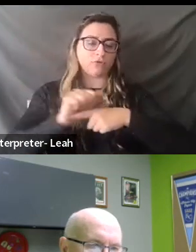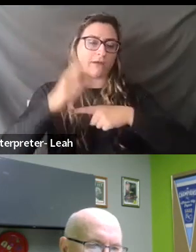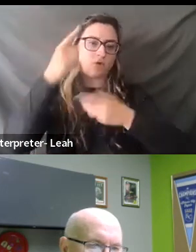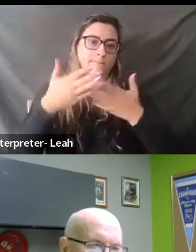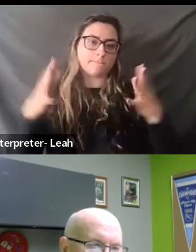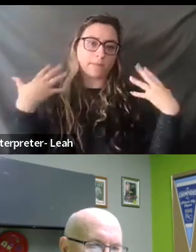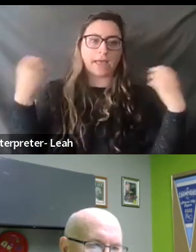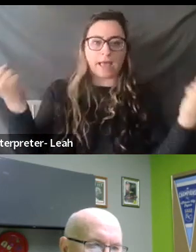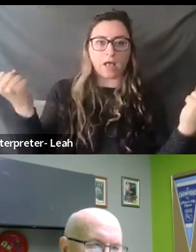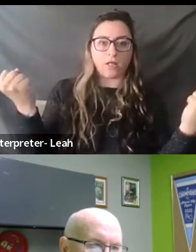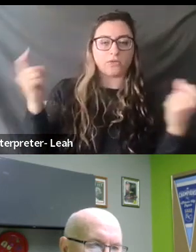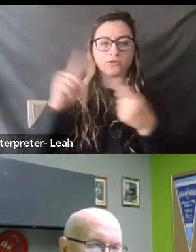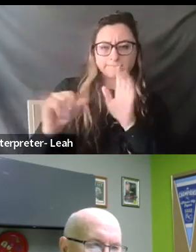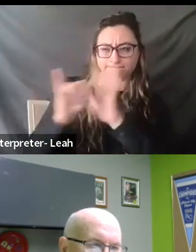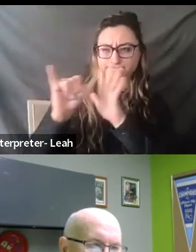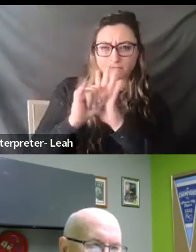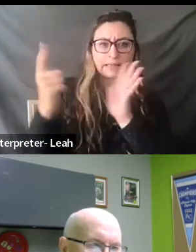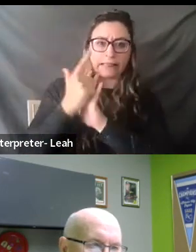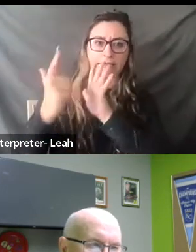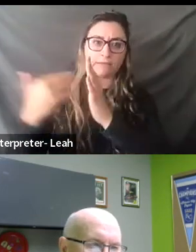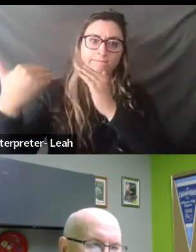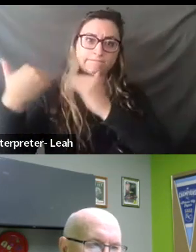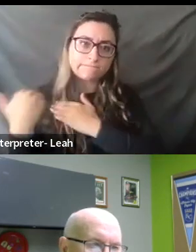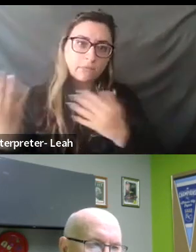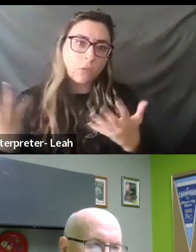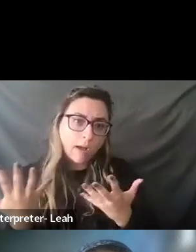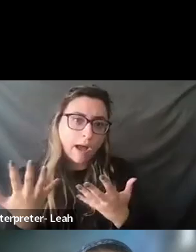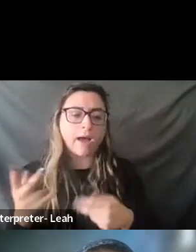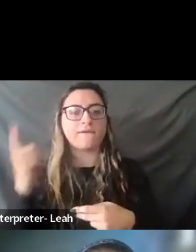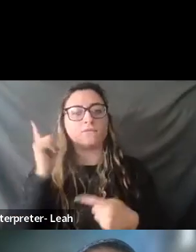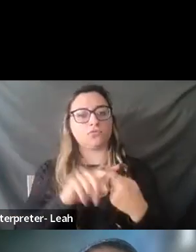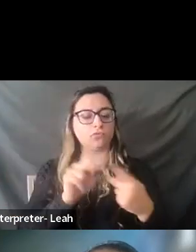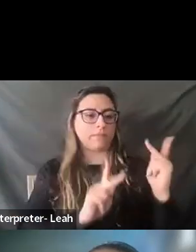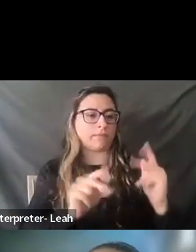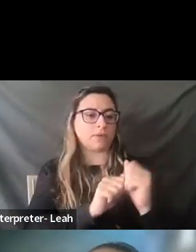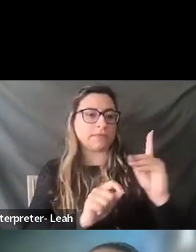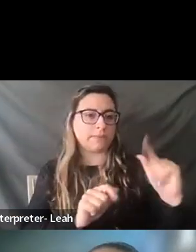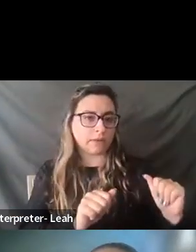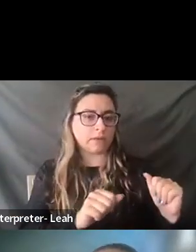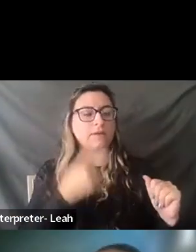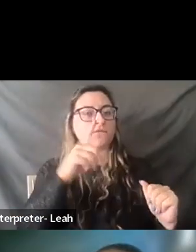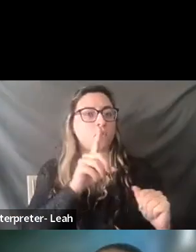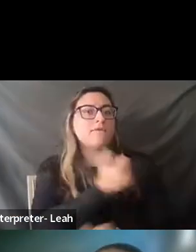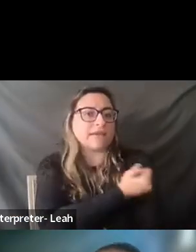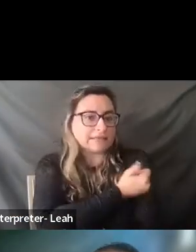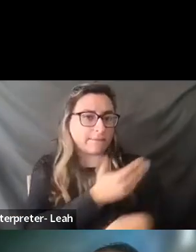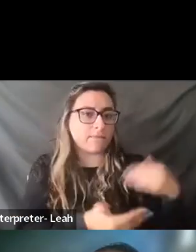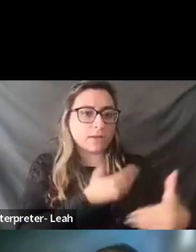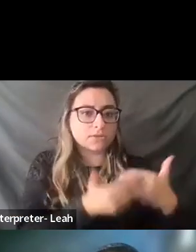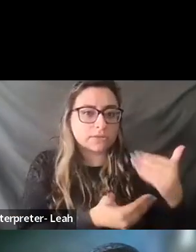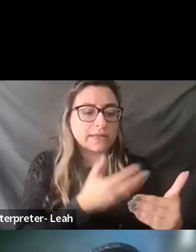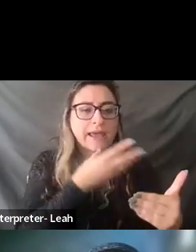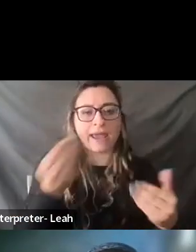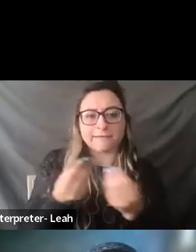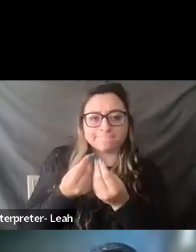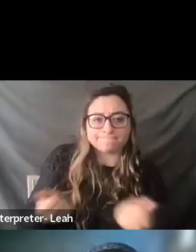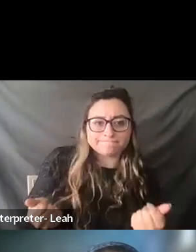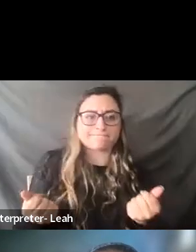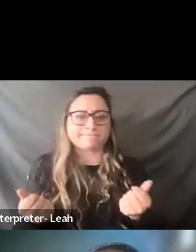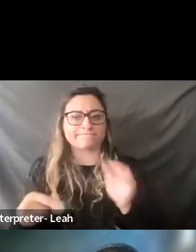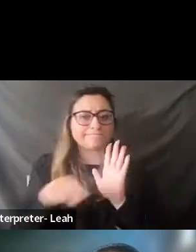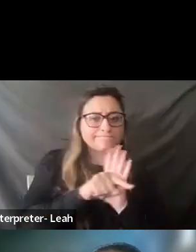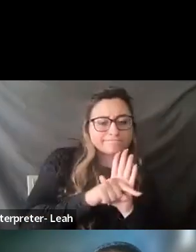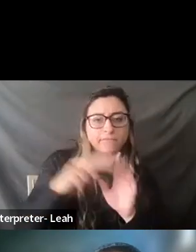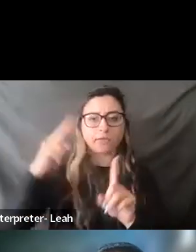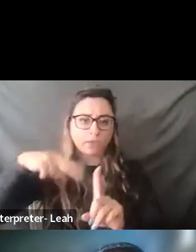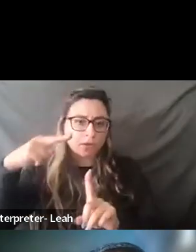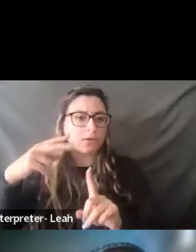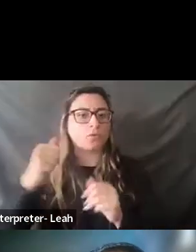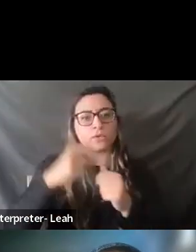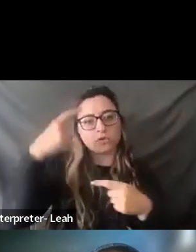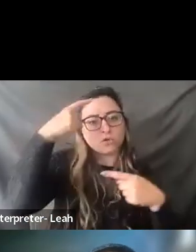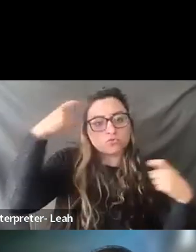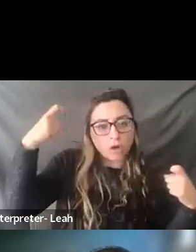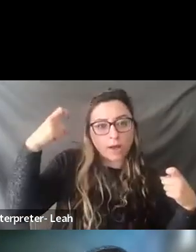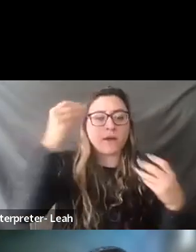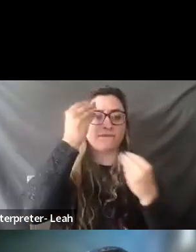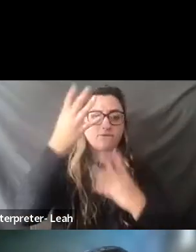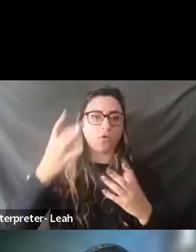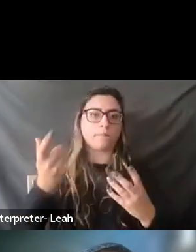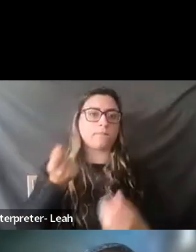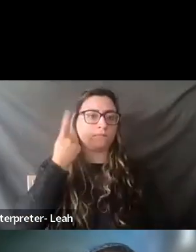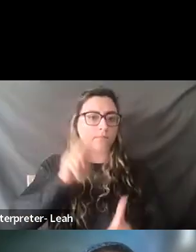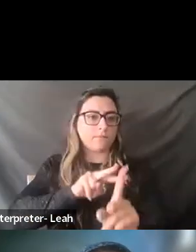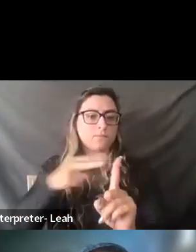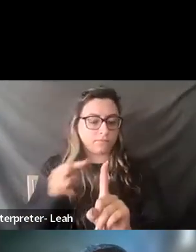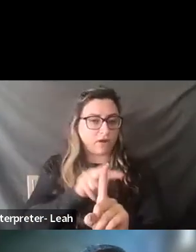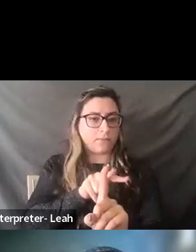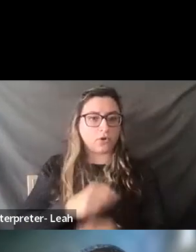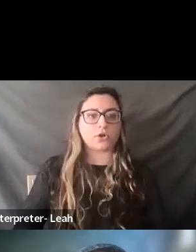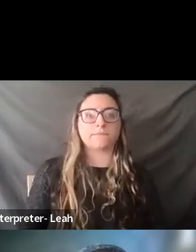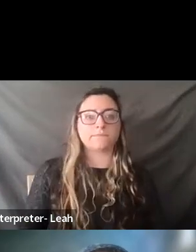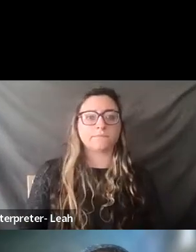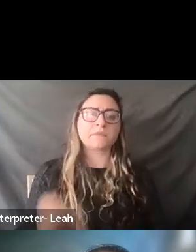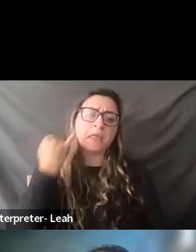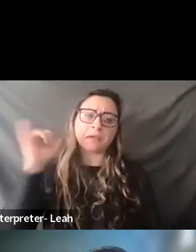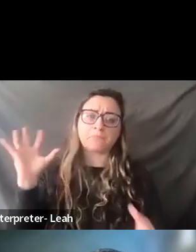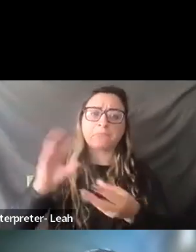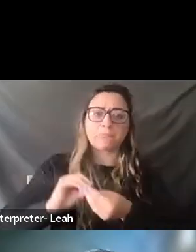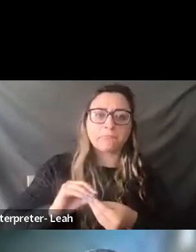And my team members here at The Partnership are Melissa Marshall and Regina Dyton, instrumental in creating, developing, and providing trainings for our center for independent living partners in the project as well as trainings for the public health departments in each of the states that Elissa mentioned, and they have been working really hard to make sure that that information is becoming available and the training concept that the centers for independent living received a similar training to t